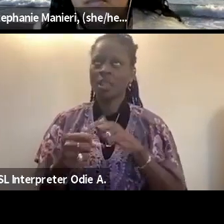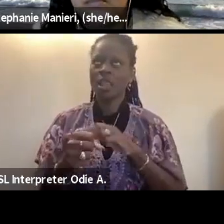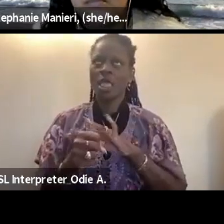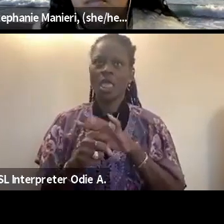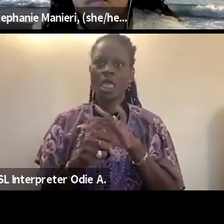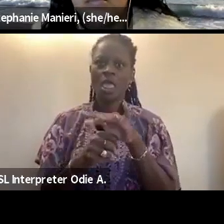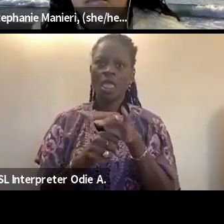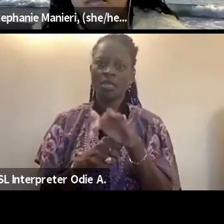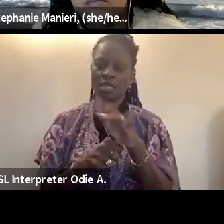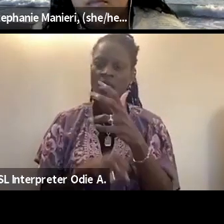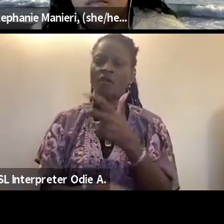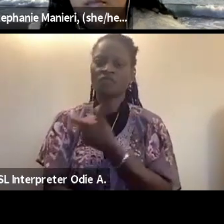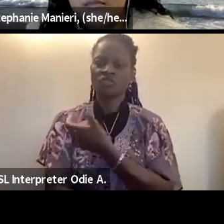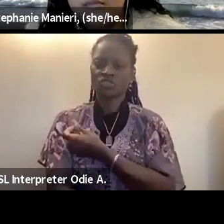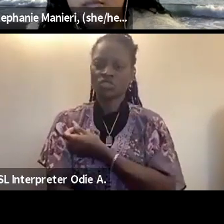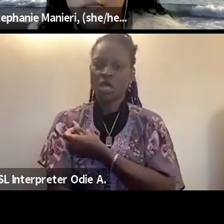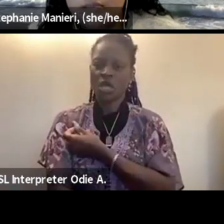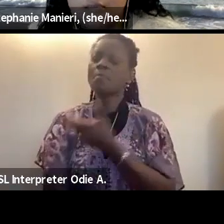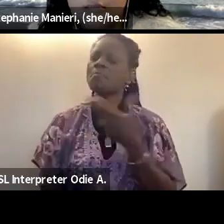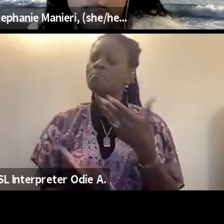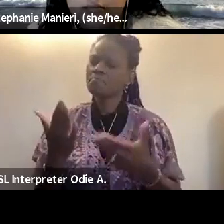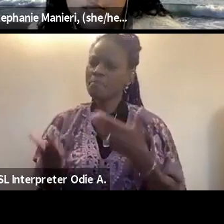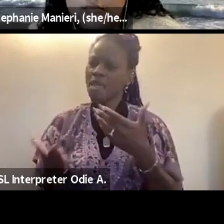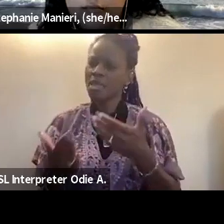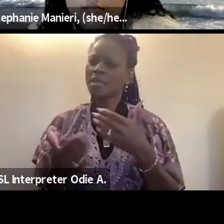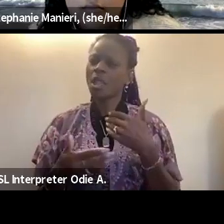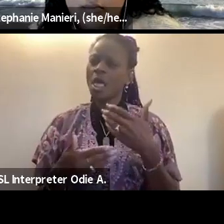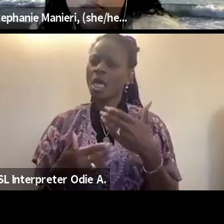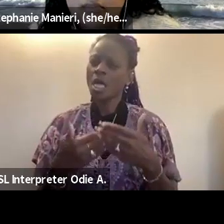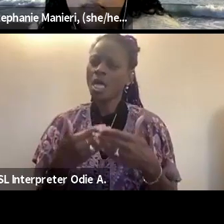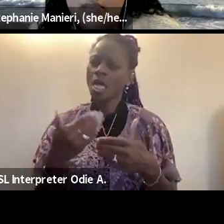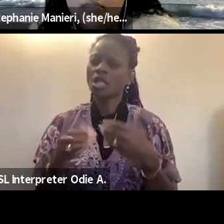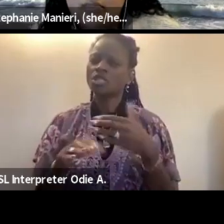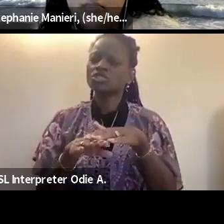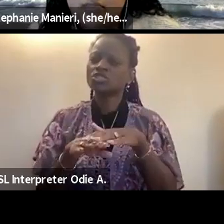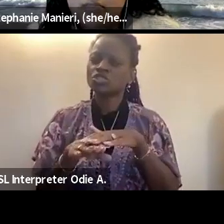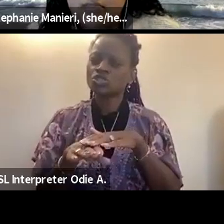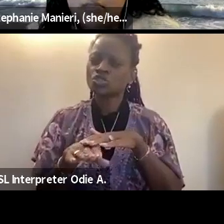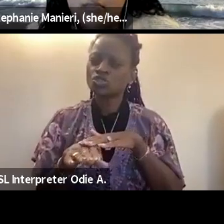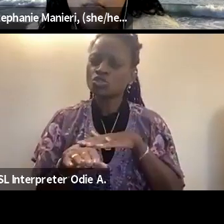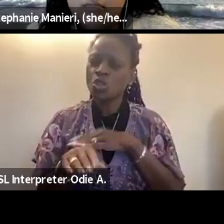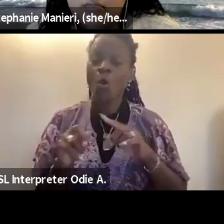It may roll out a little bit slowly, but the vaccine supply seems to be good and